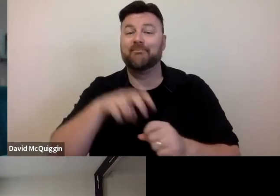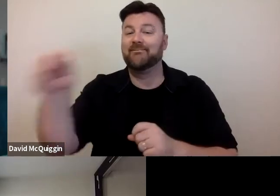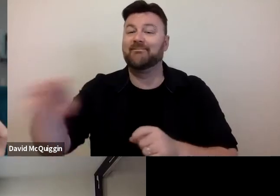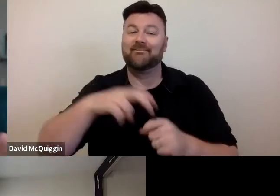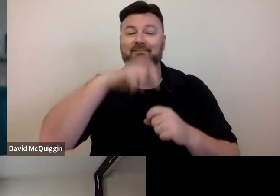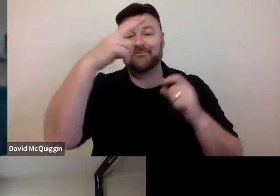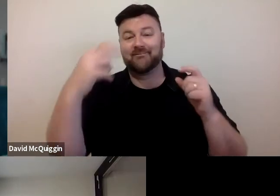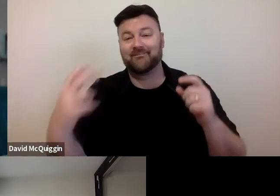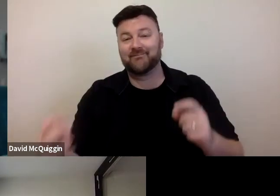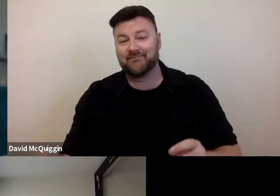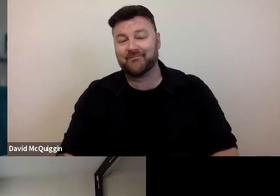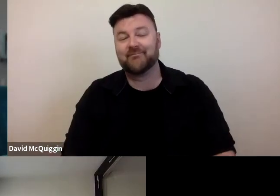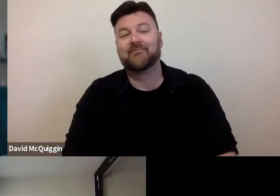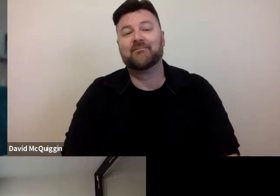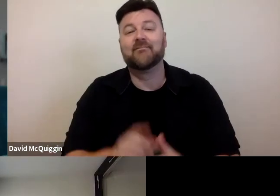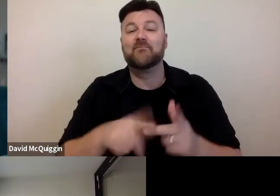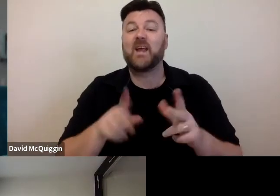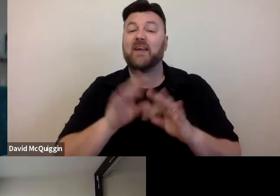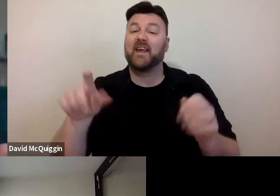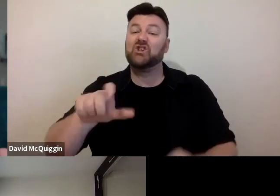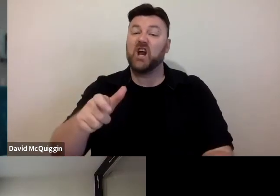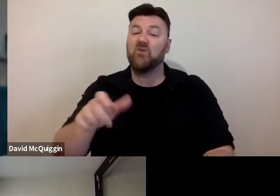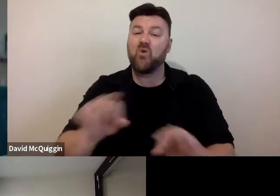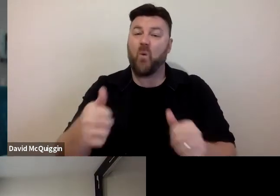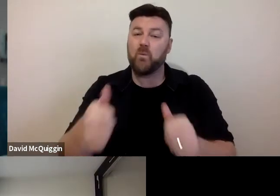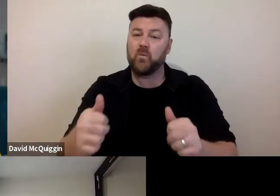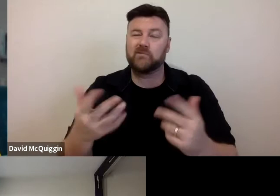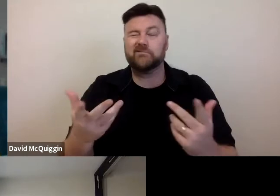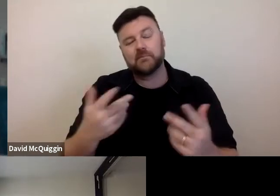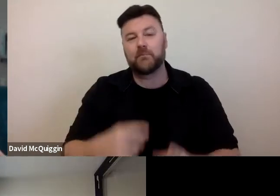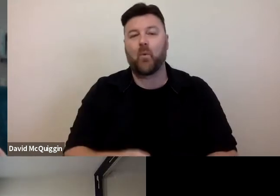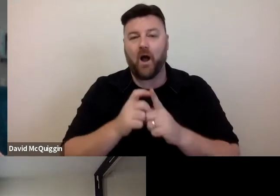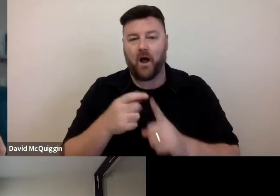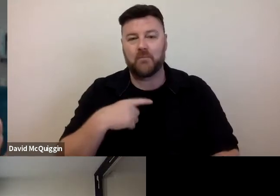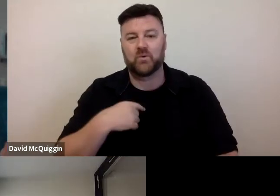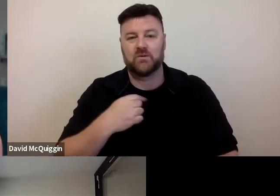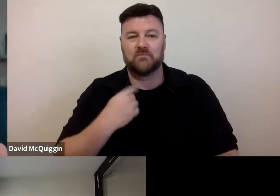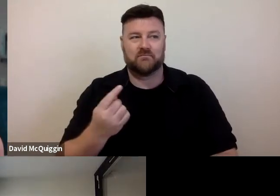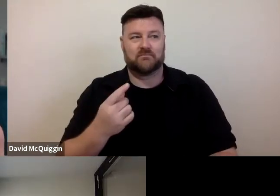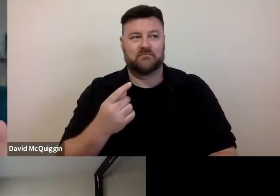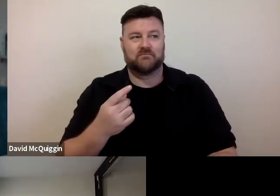If people don't have a successful channel it is a little bit trickier because I'm relying on them to influence that